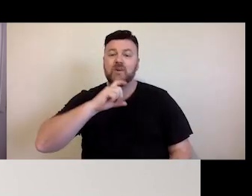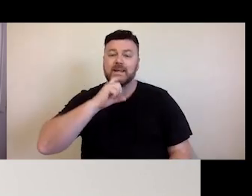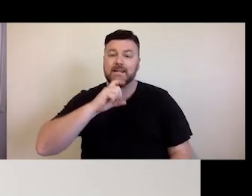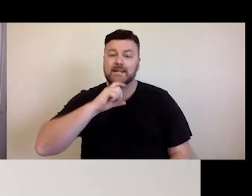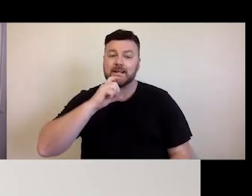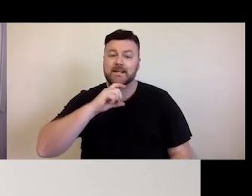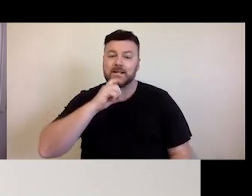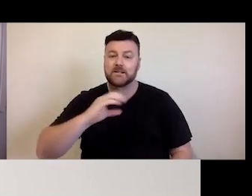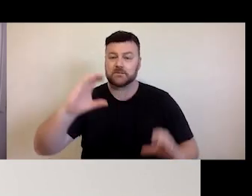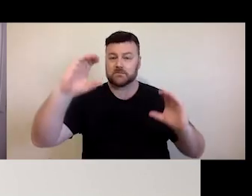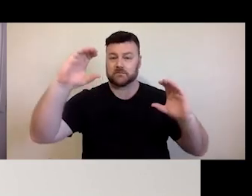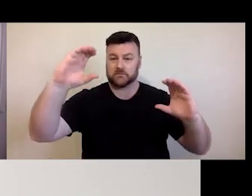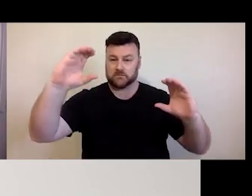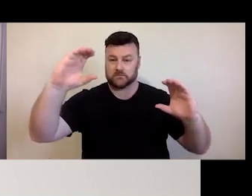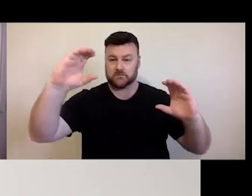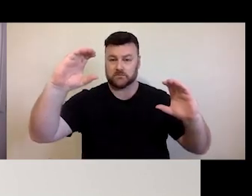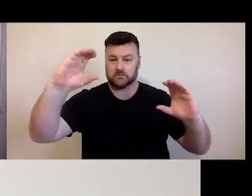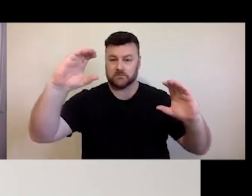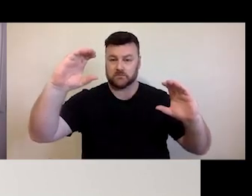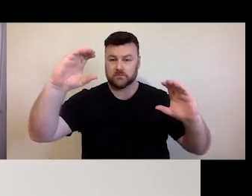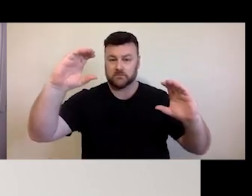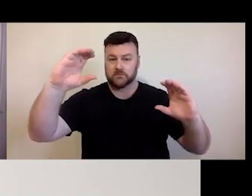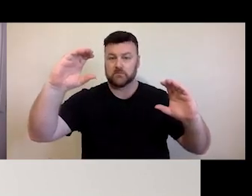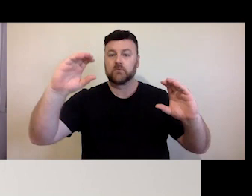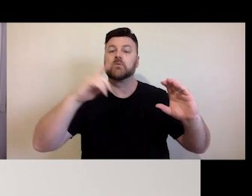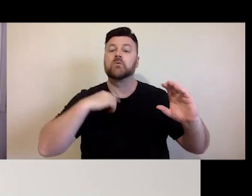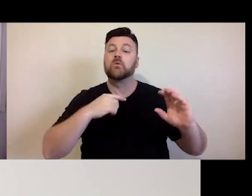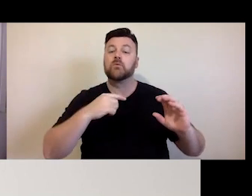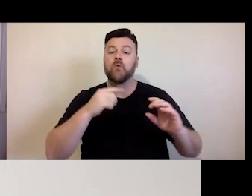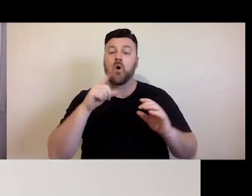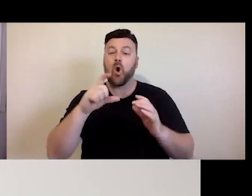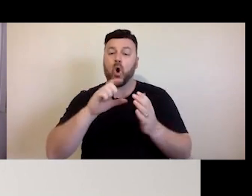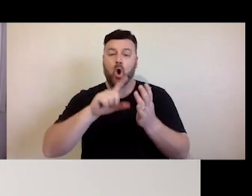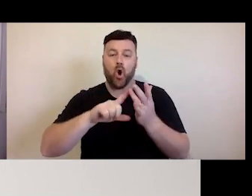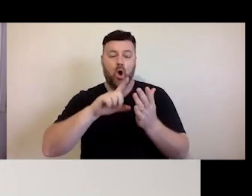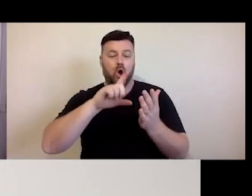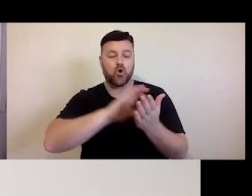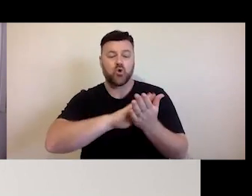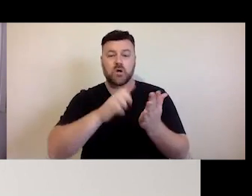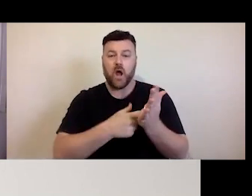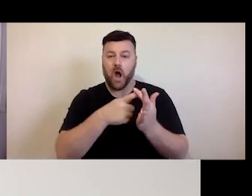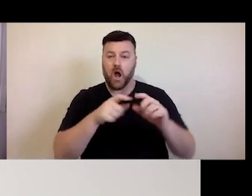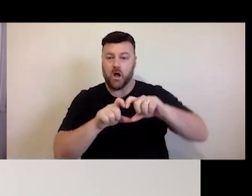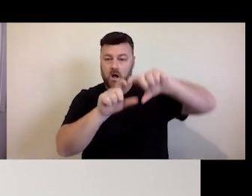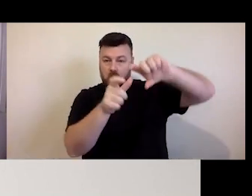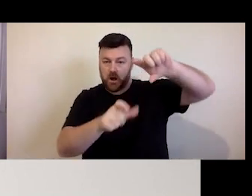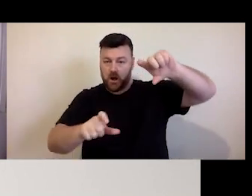on the sides of the ochre dry river bed. Above the brown rectangle, it